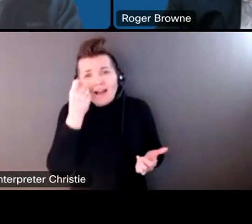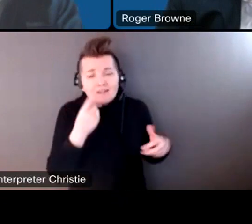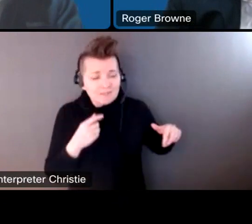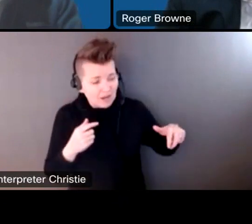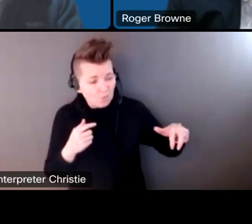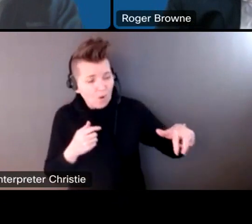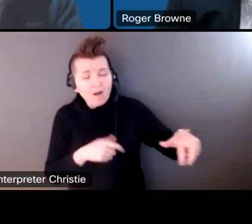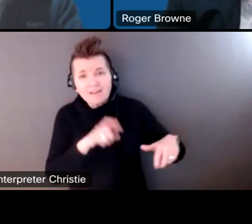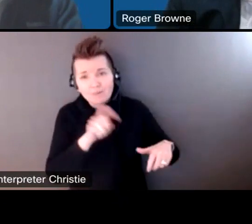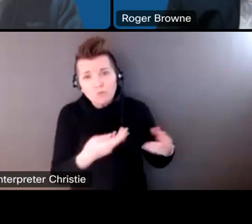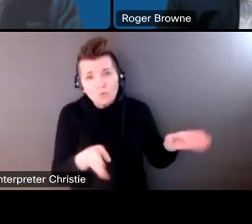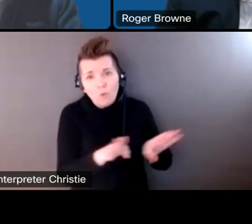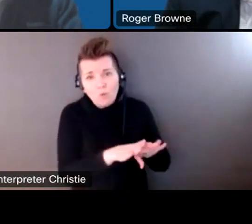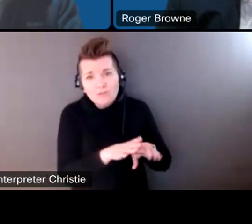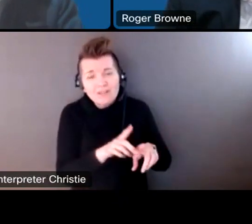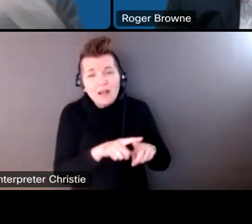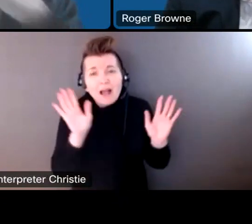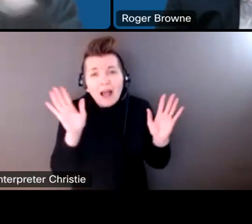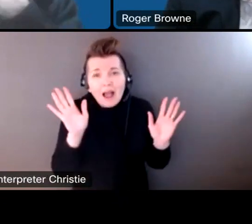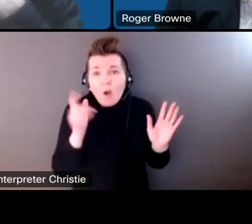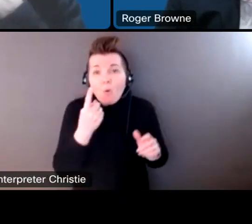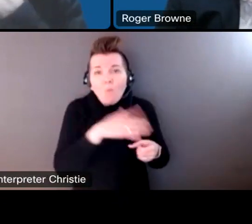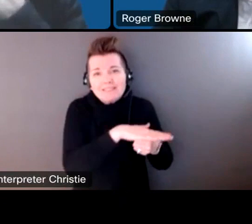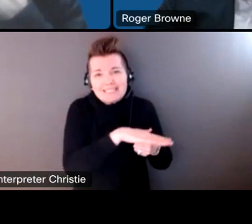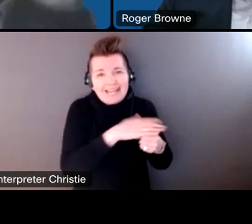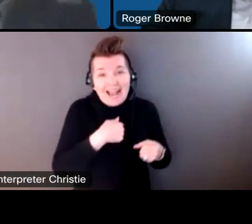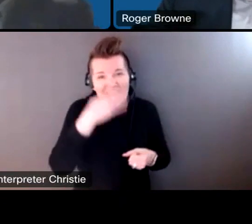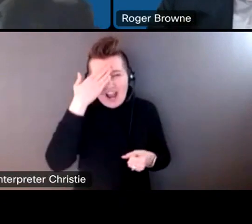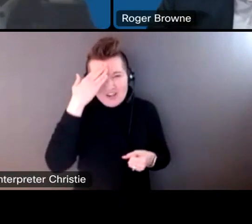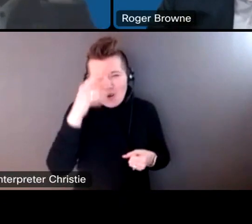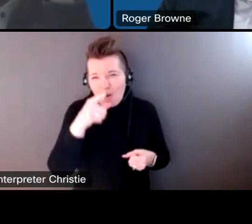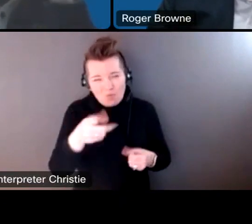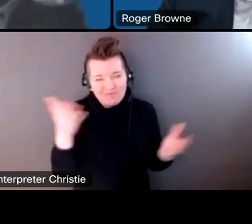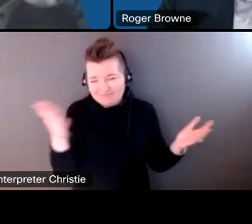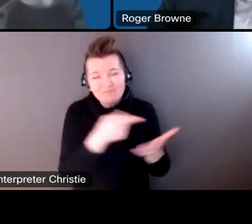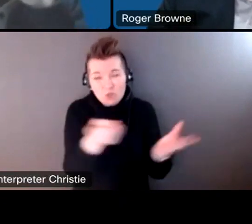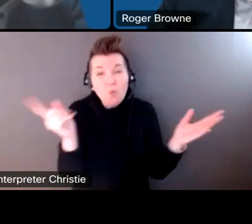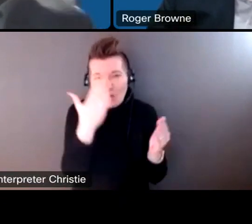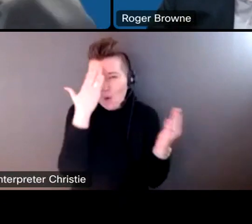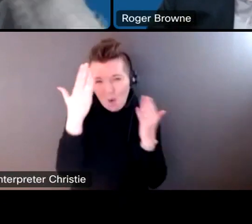I have a site in mind but I won't name it. I'm sure people are probably aware of the one I'm talking about.